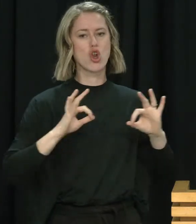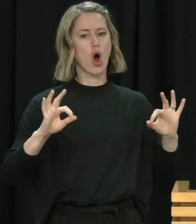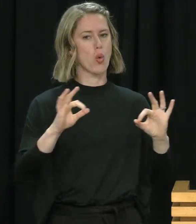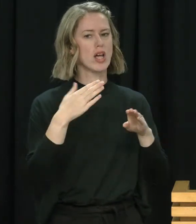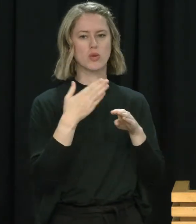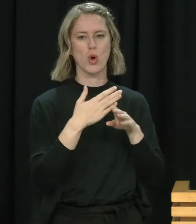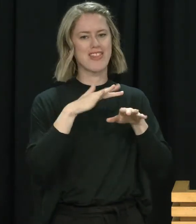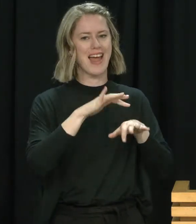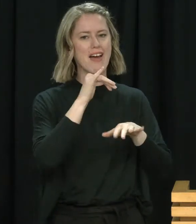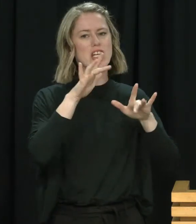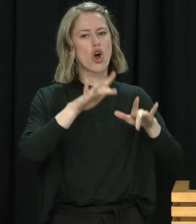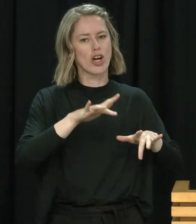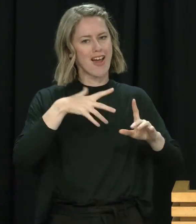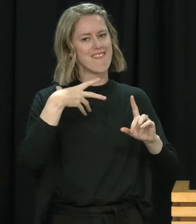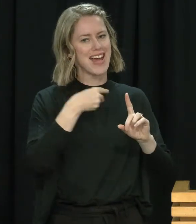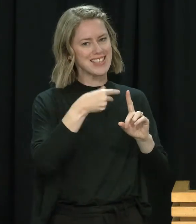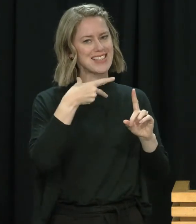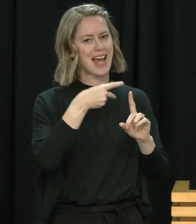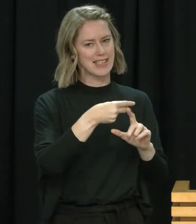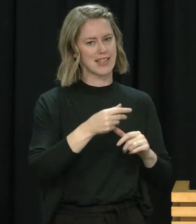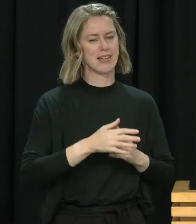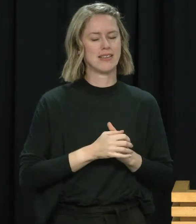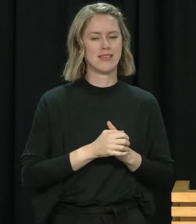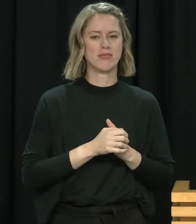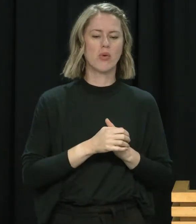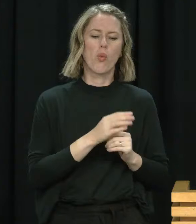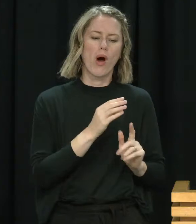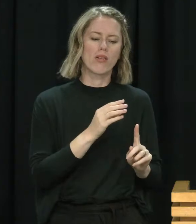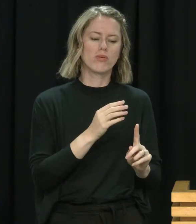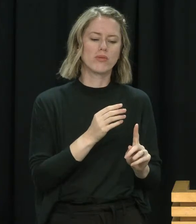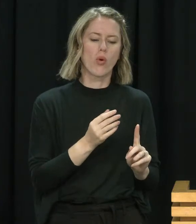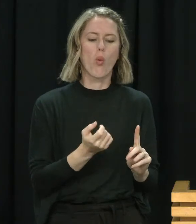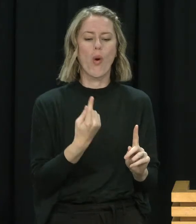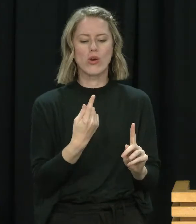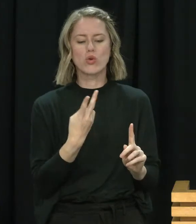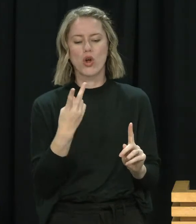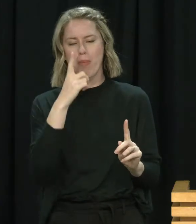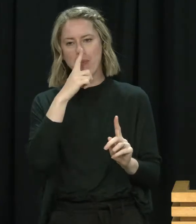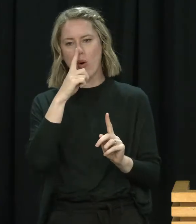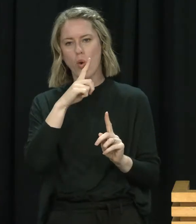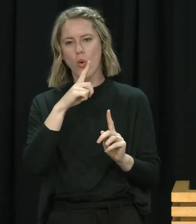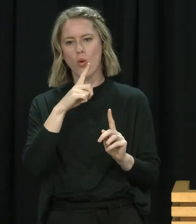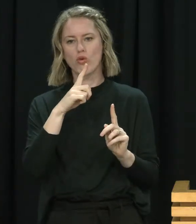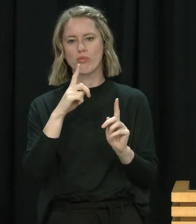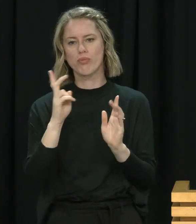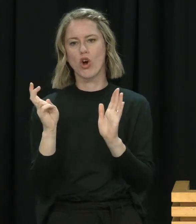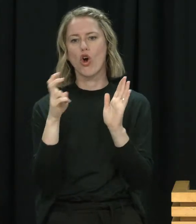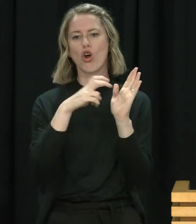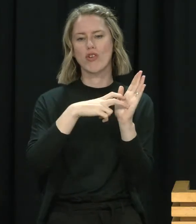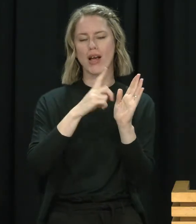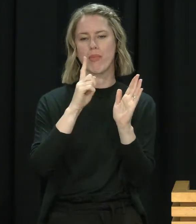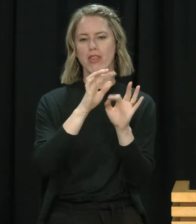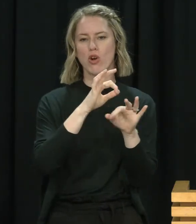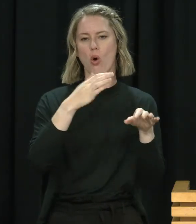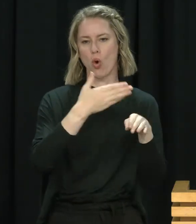and on different parts of that system. No-one is working in MIQ who hasn't been fully vaccinated. That doesn't mean